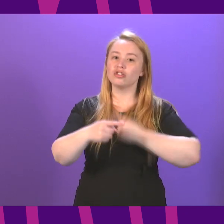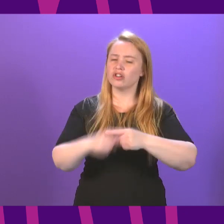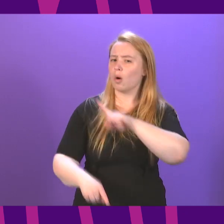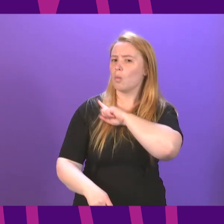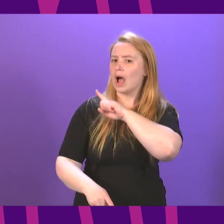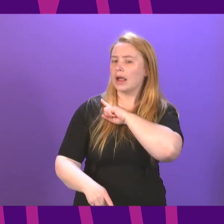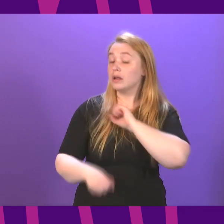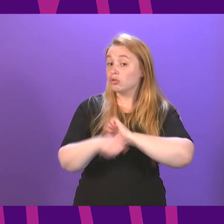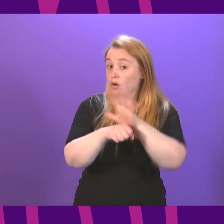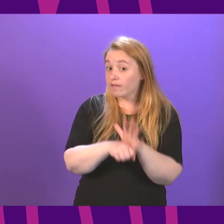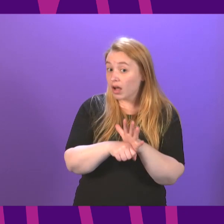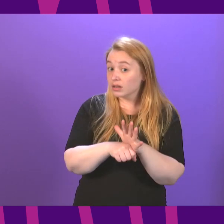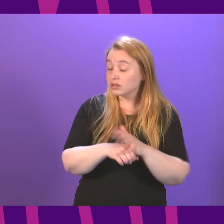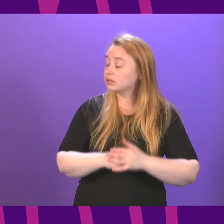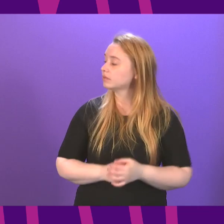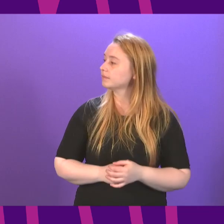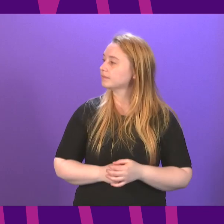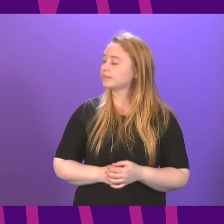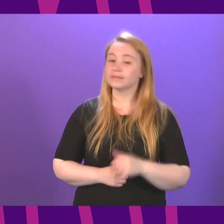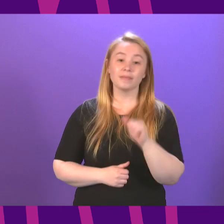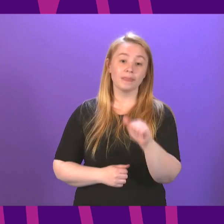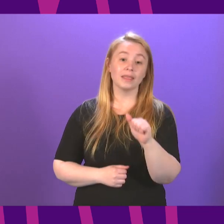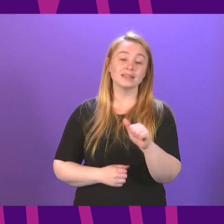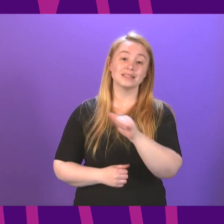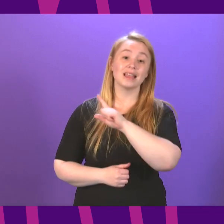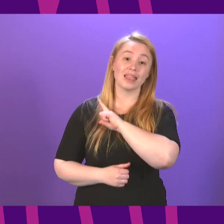The First Minister (Nicola Sturgeon): Yes, that was a consequence of the